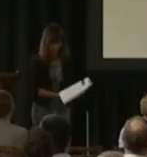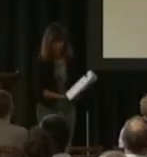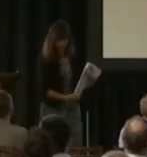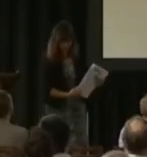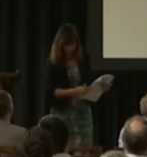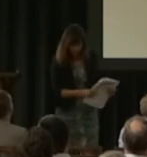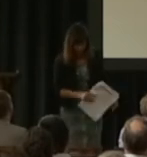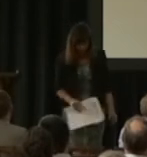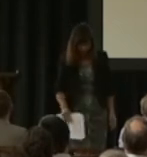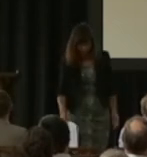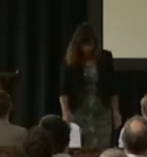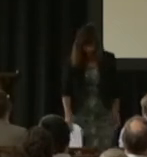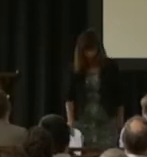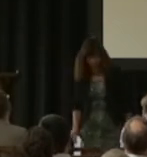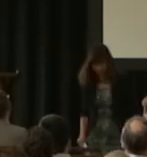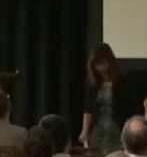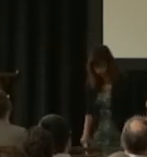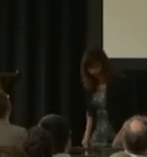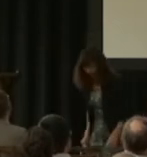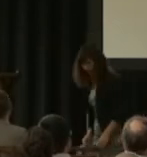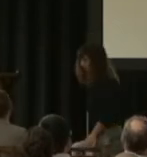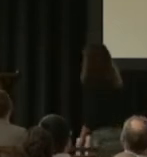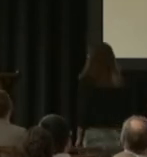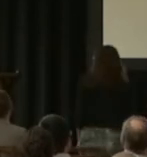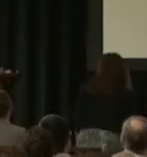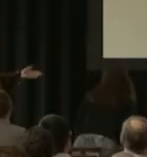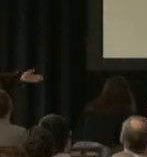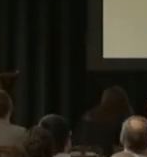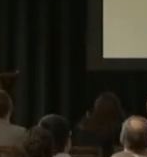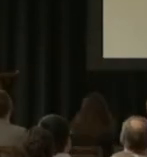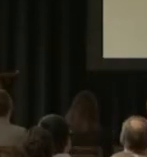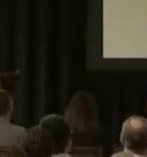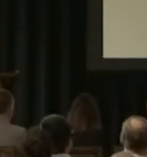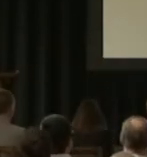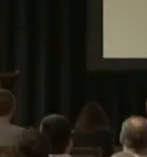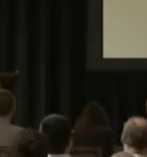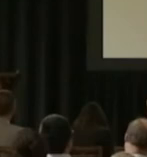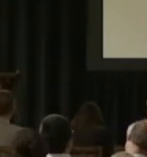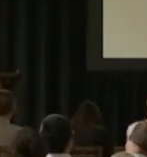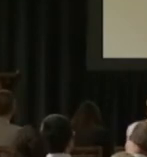Bindi and I'll get Bjorn and Phil to come up to join us for the